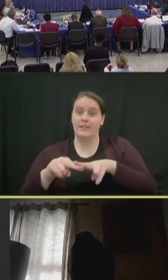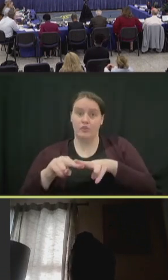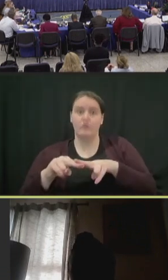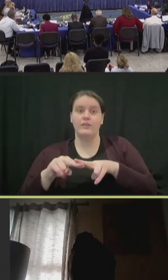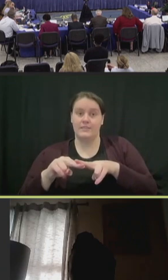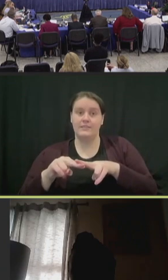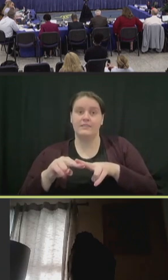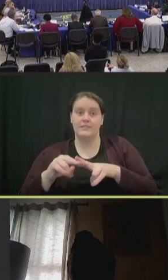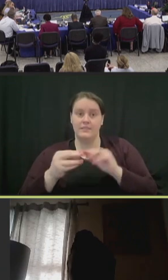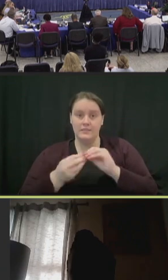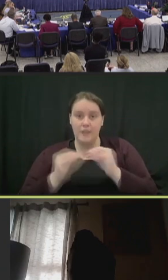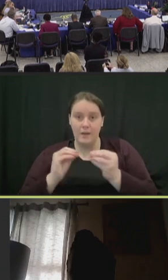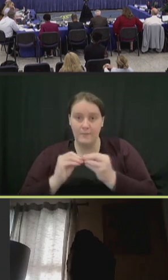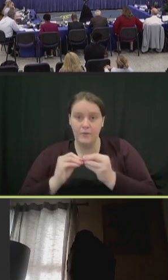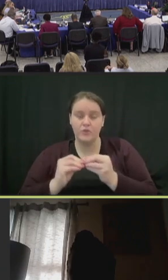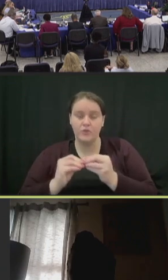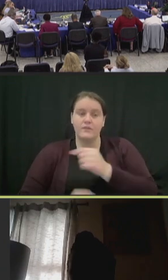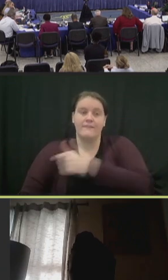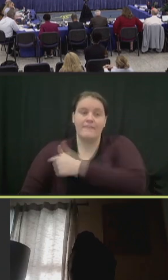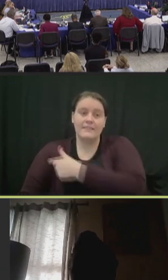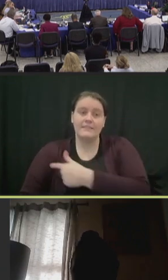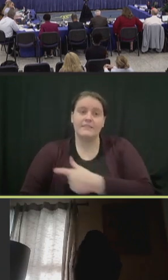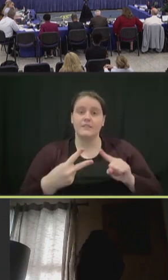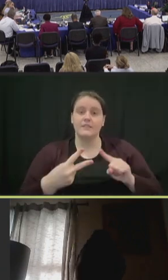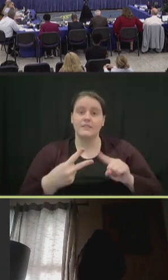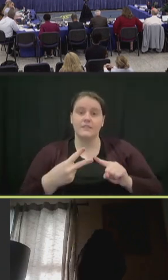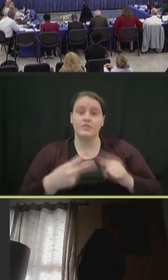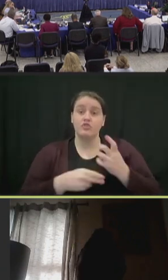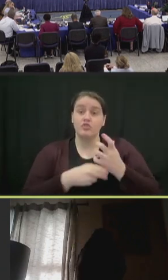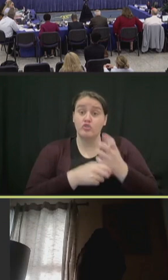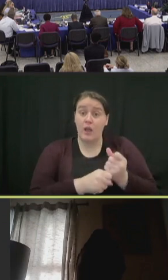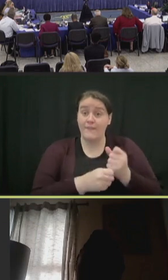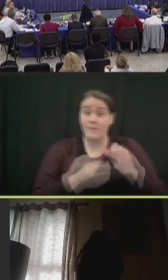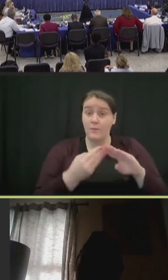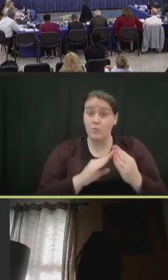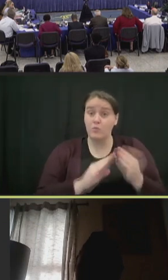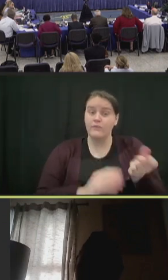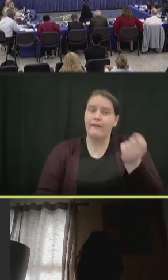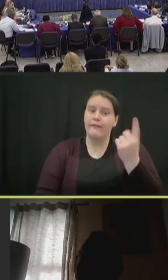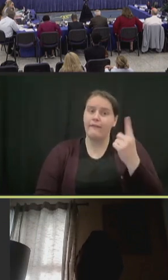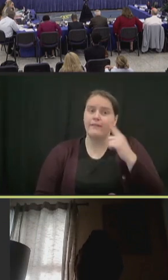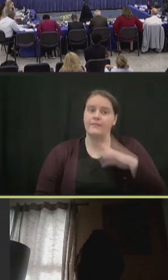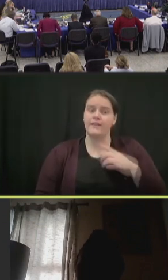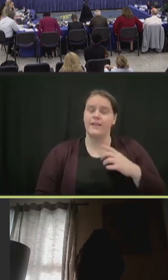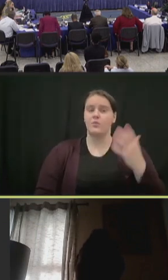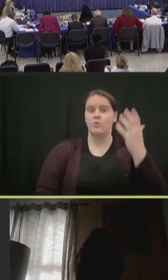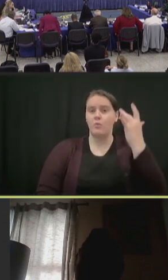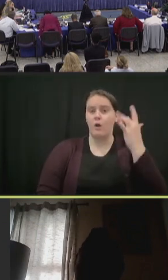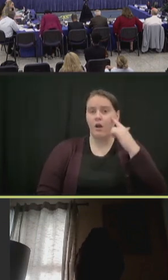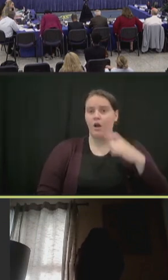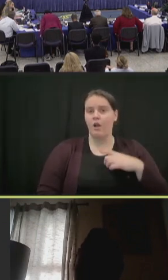and trust from the community and understanding of vaccine hesitancy. Why do people hesitate to